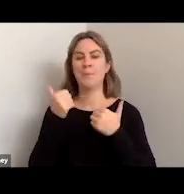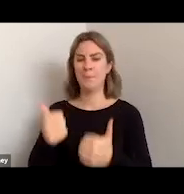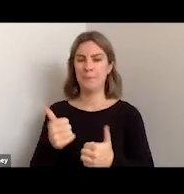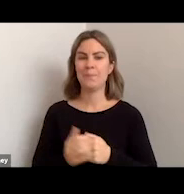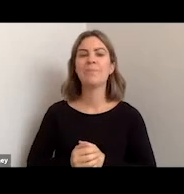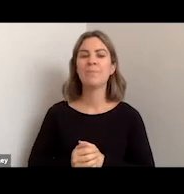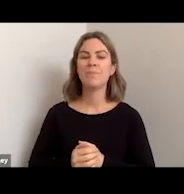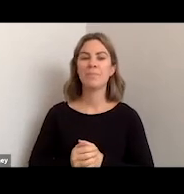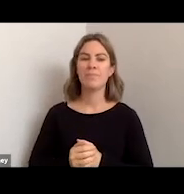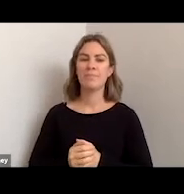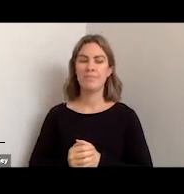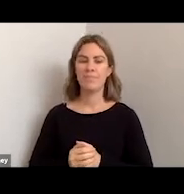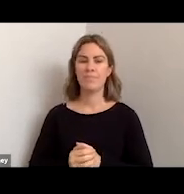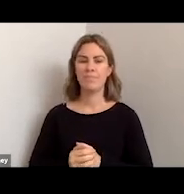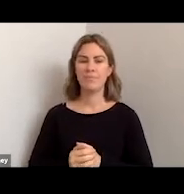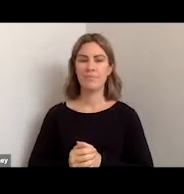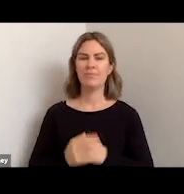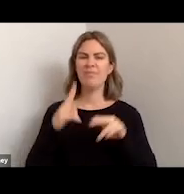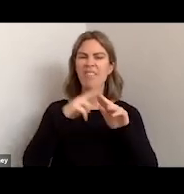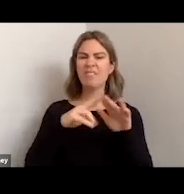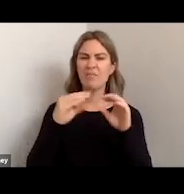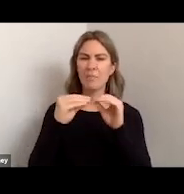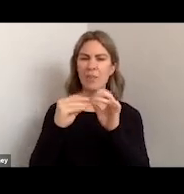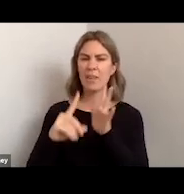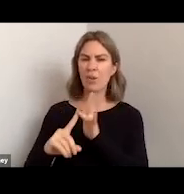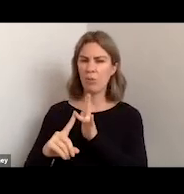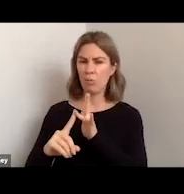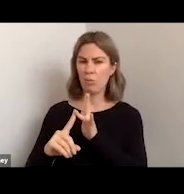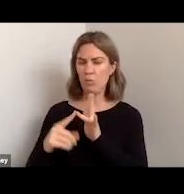So FBO is me being a smarty-pants